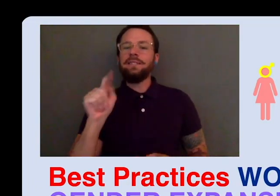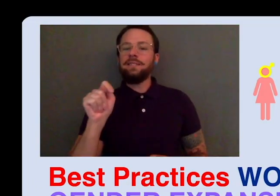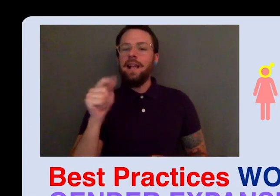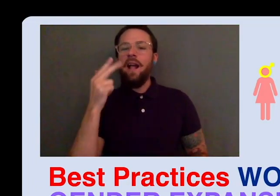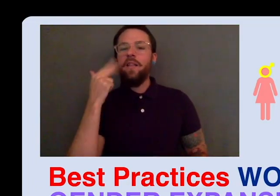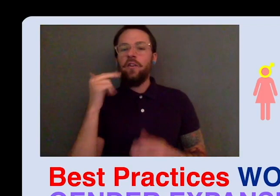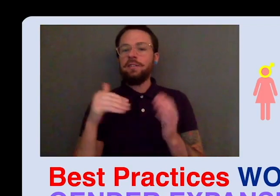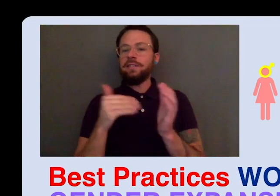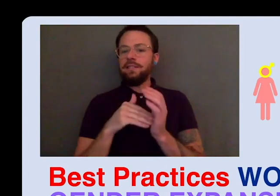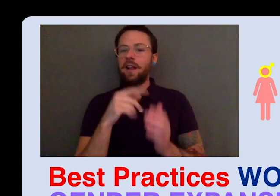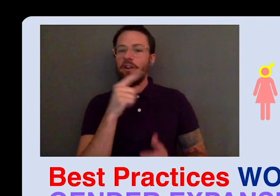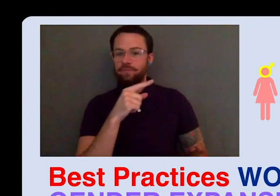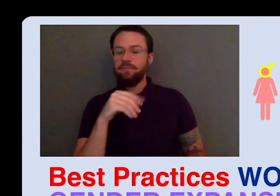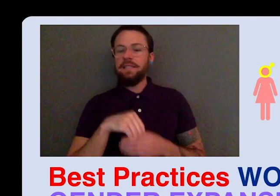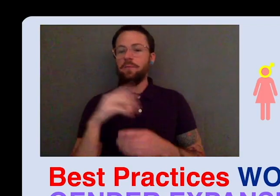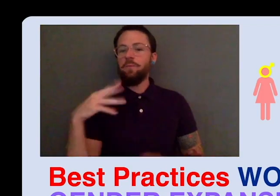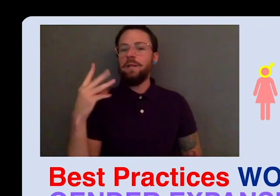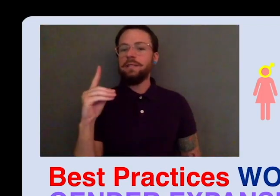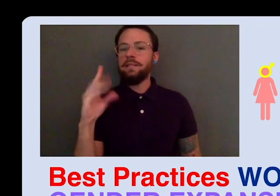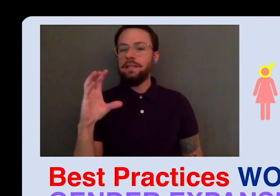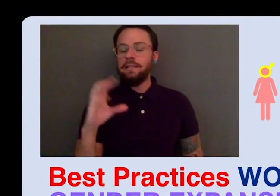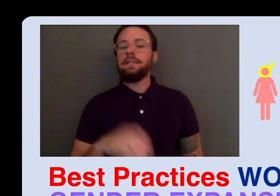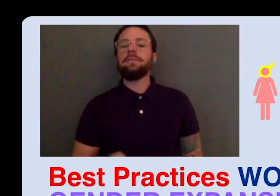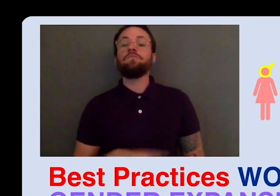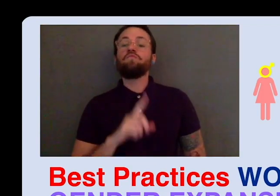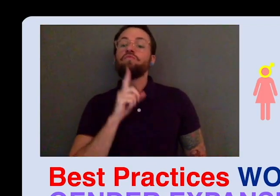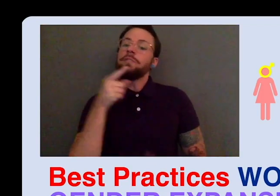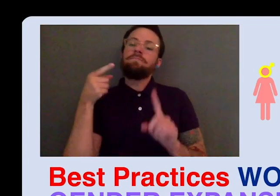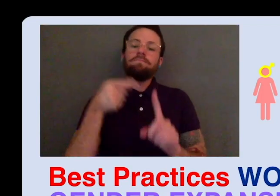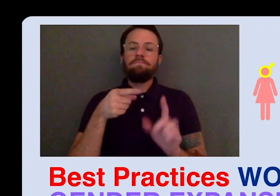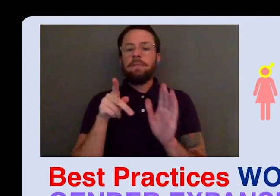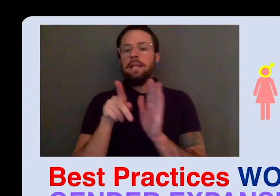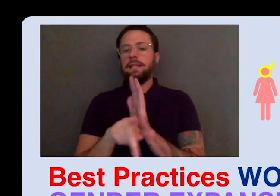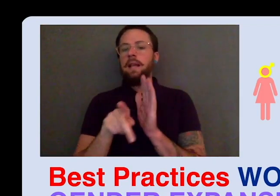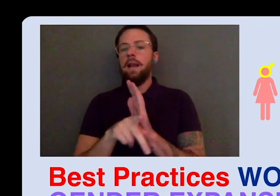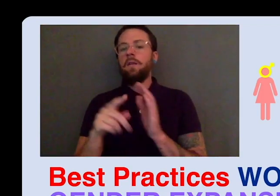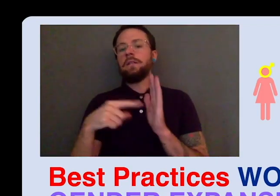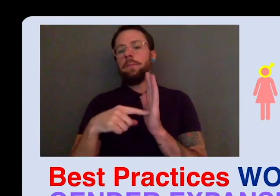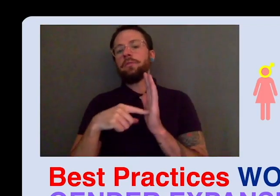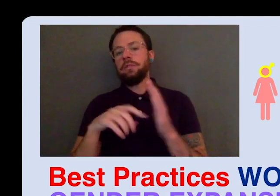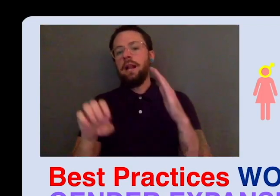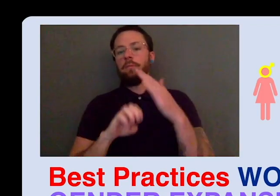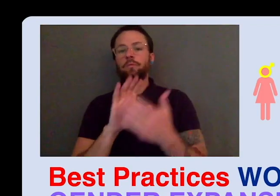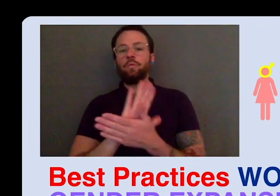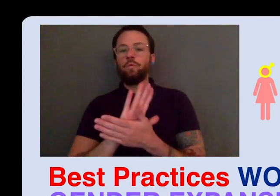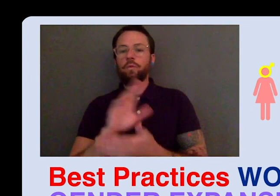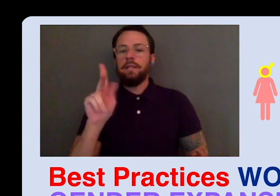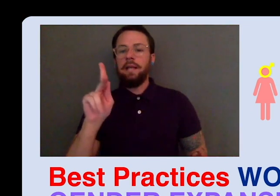I am a school psychologist at the Claire center at Washington DC.